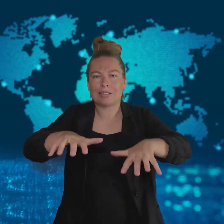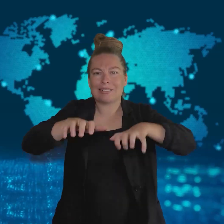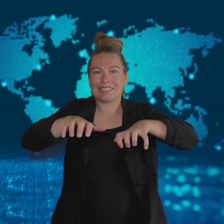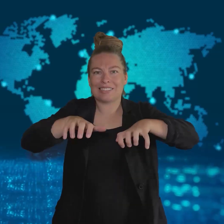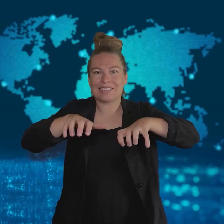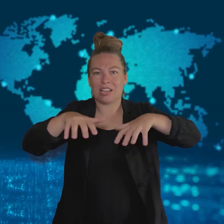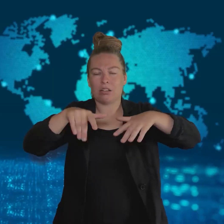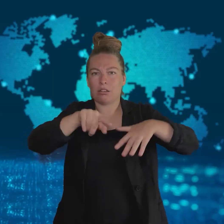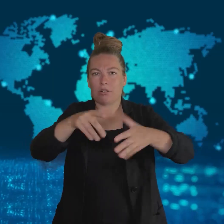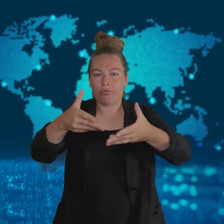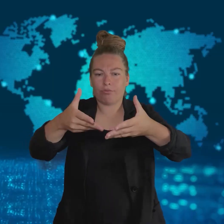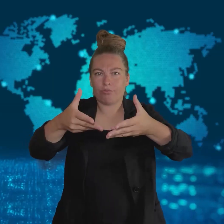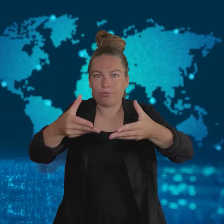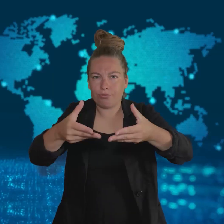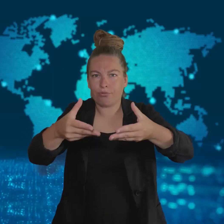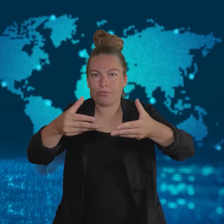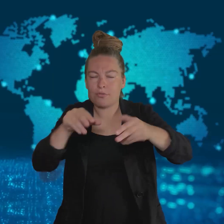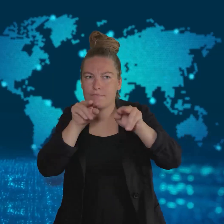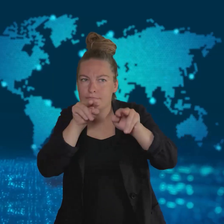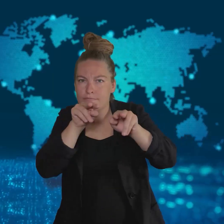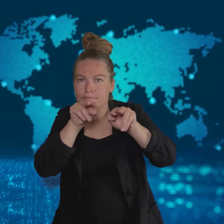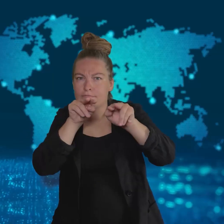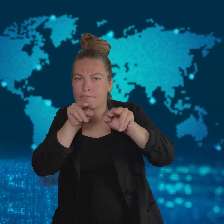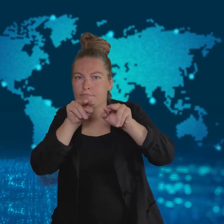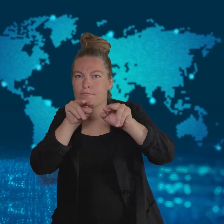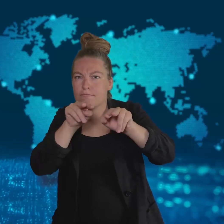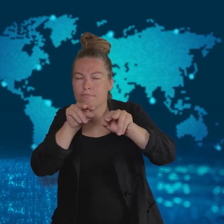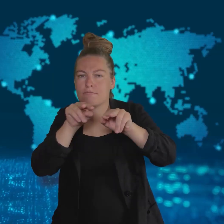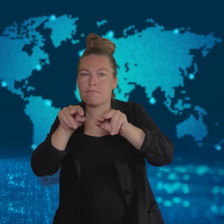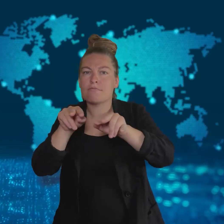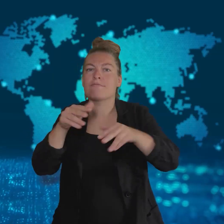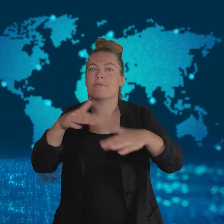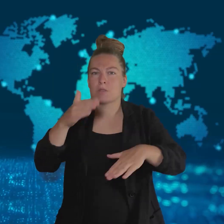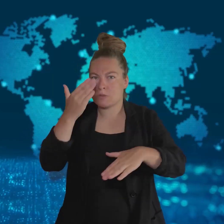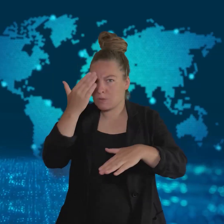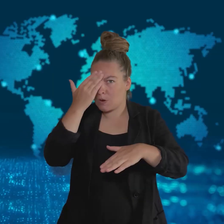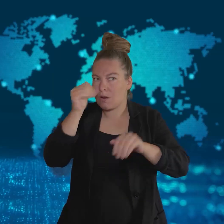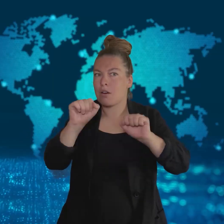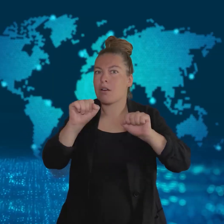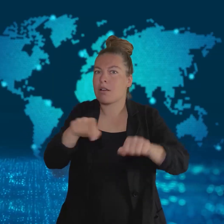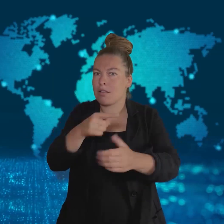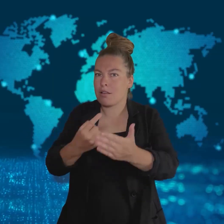Due to debris left by the landslide.